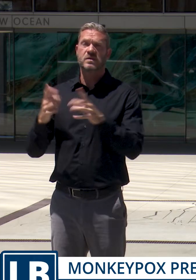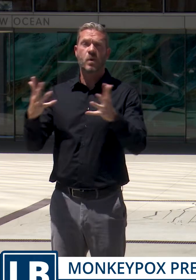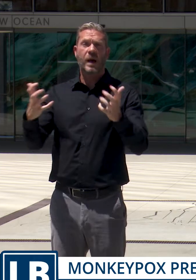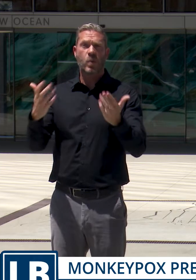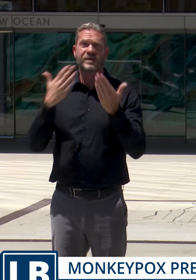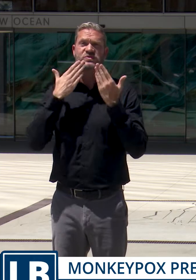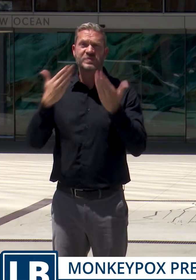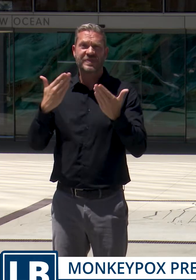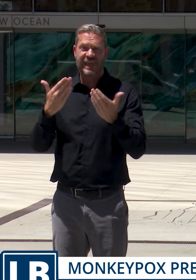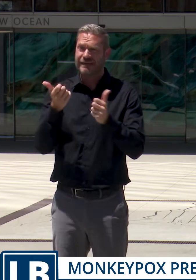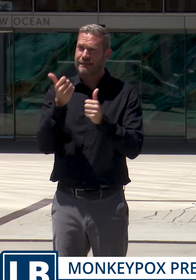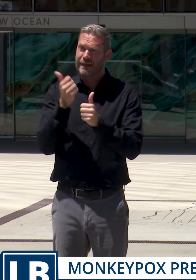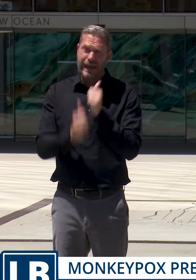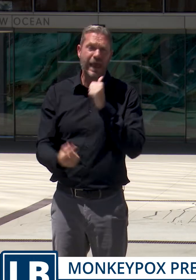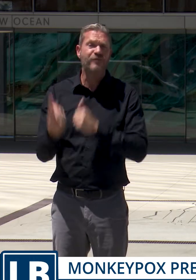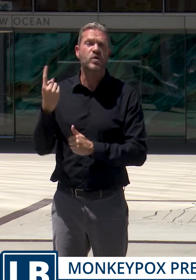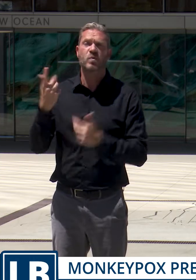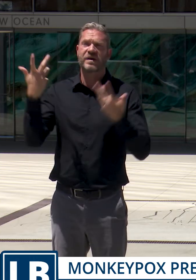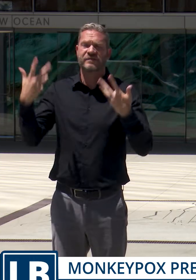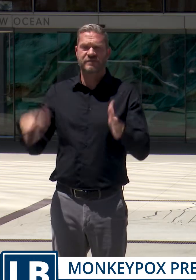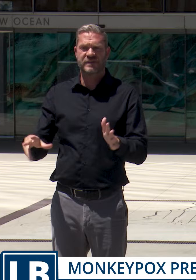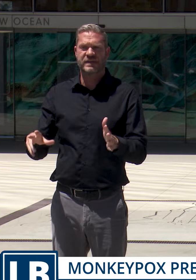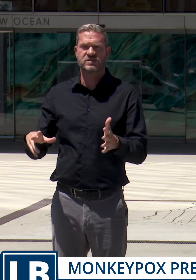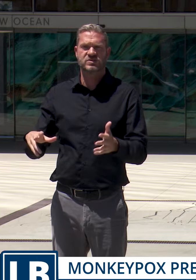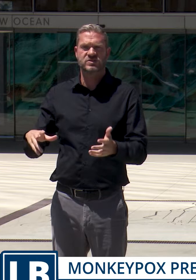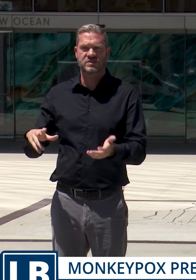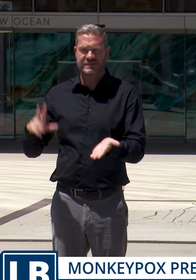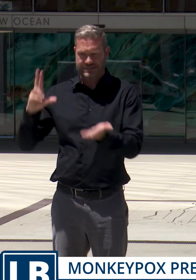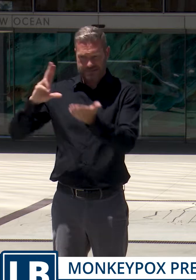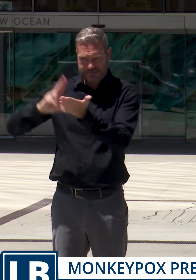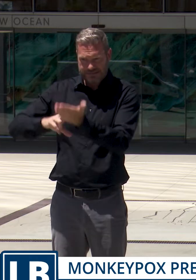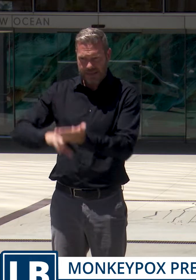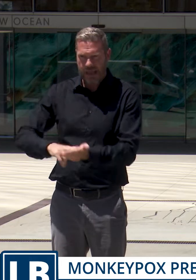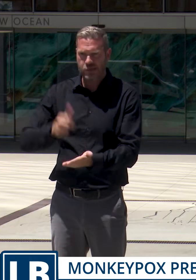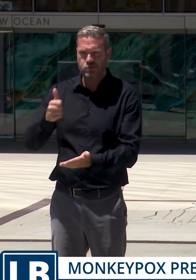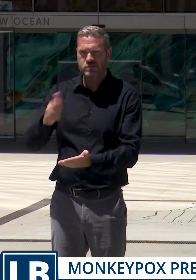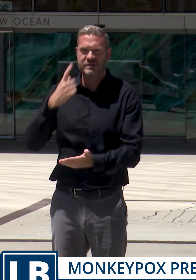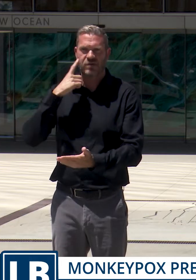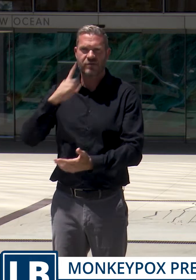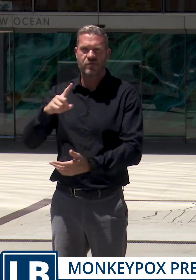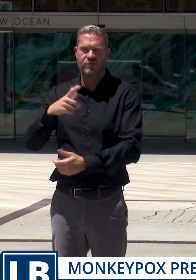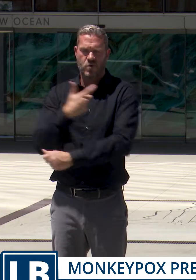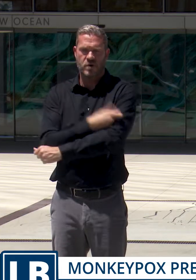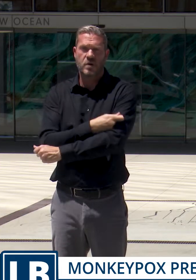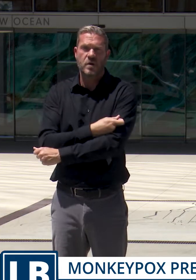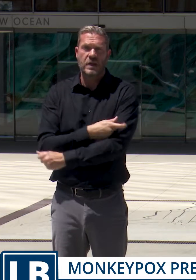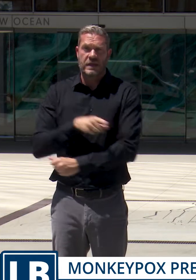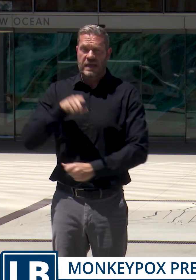i encourage you if you feel you've been exposed to monkey pox uh if you meet a criteria as someone